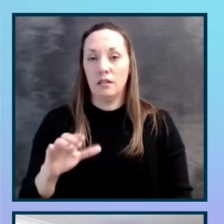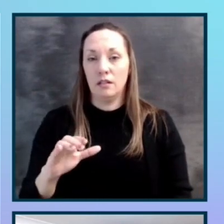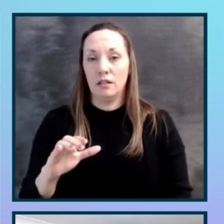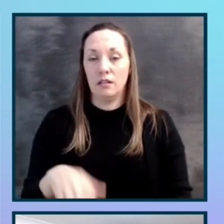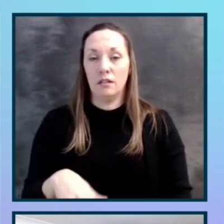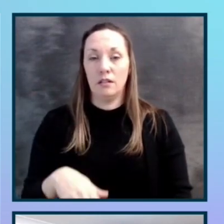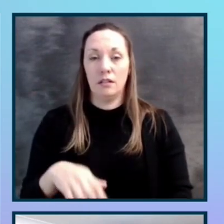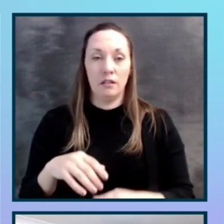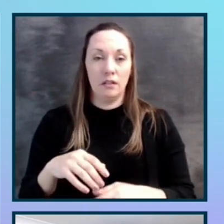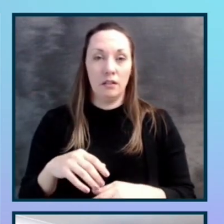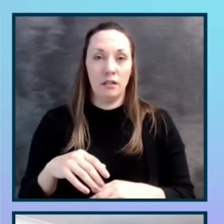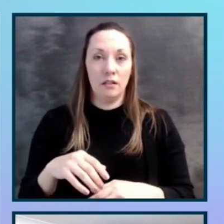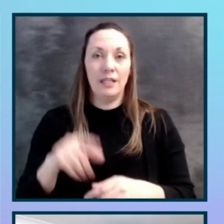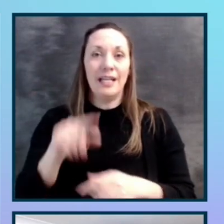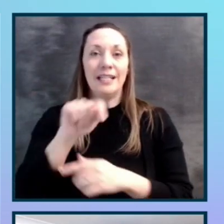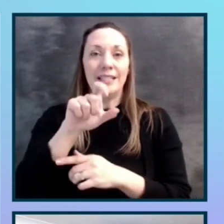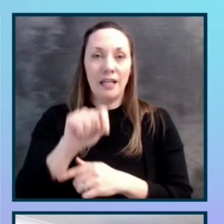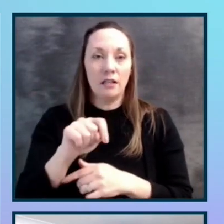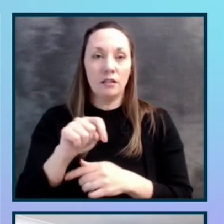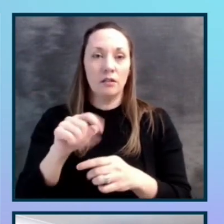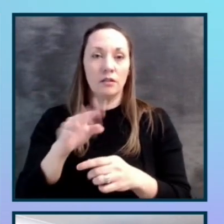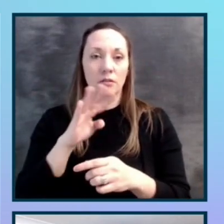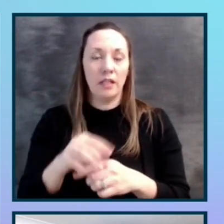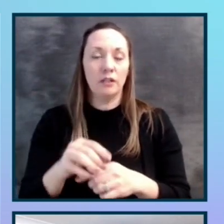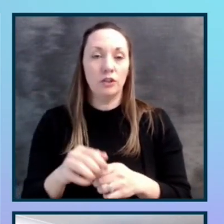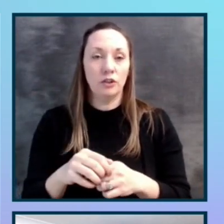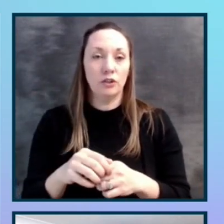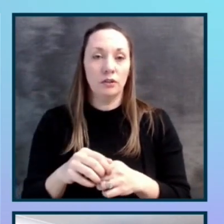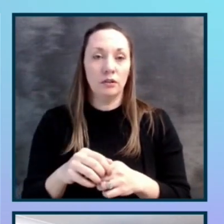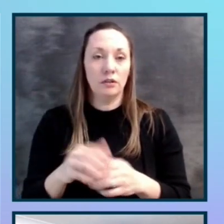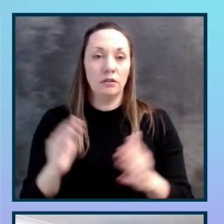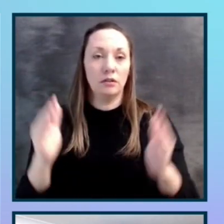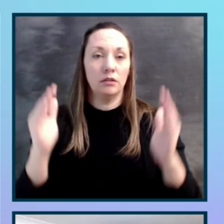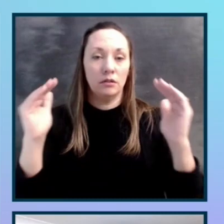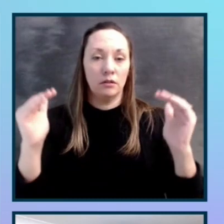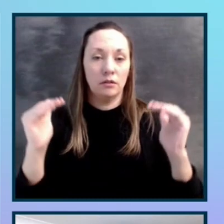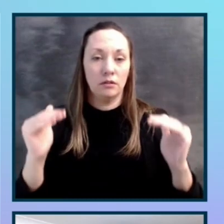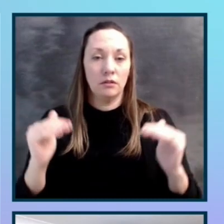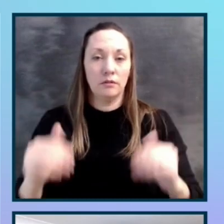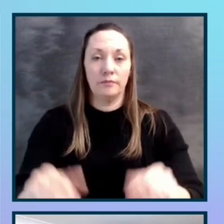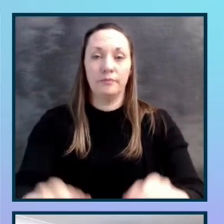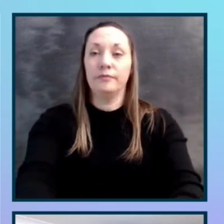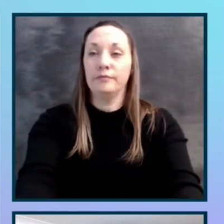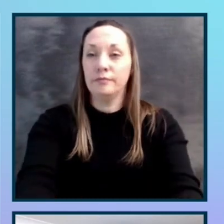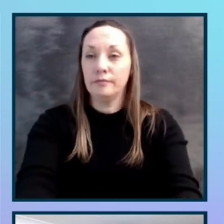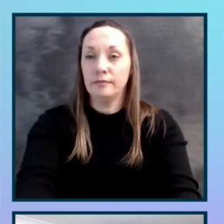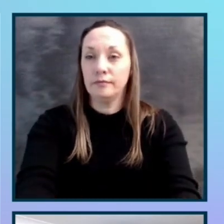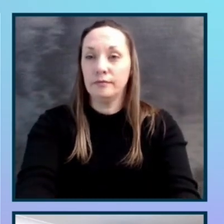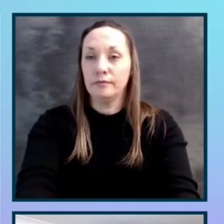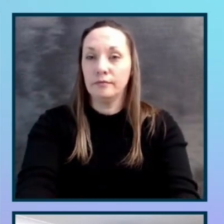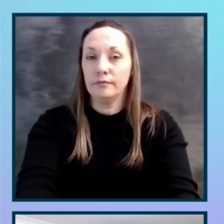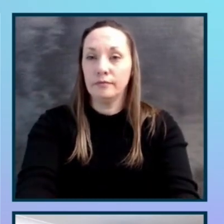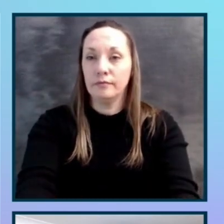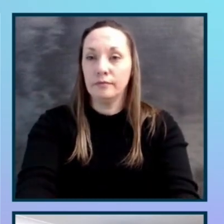text to speech or speech to text override, game transcription override, translate other players, narrate toast messages.